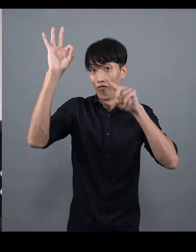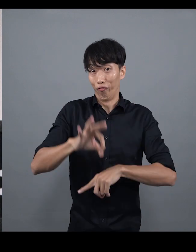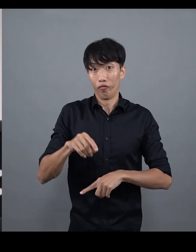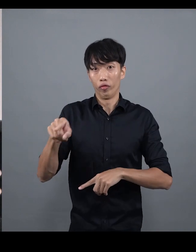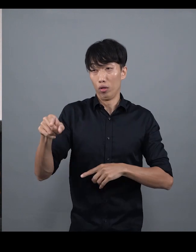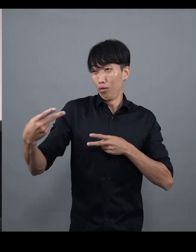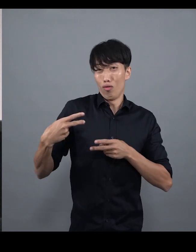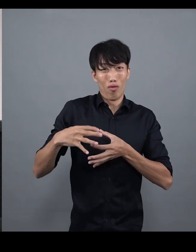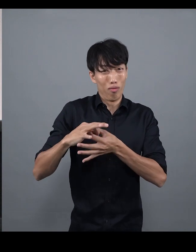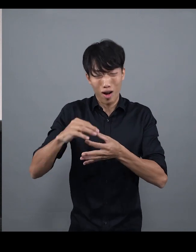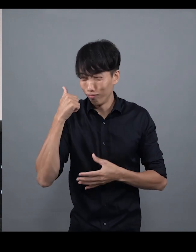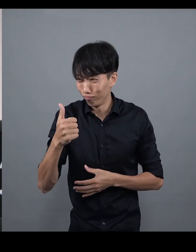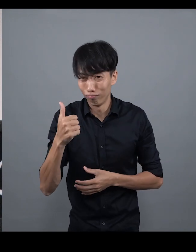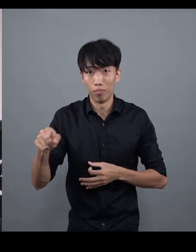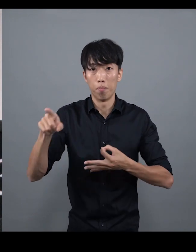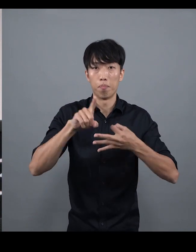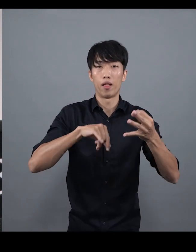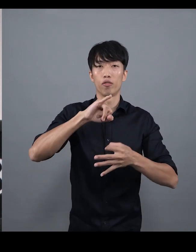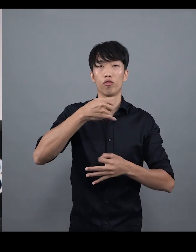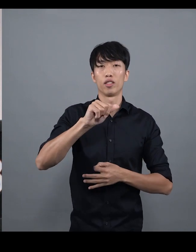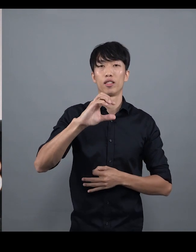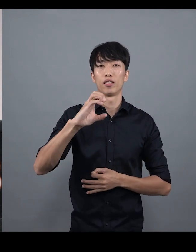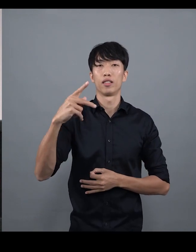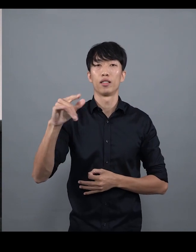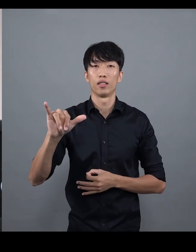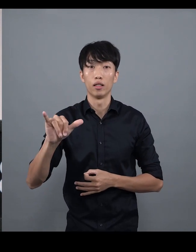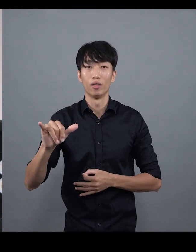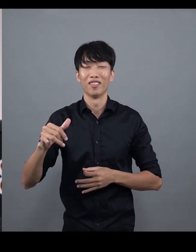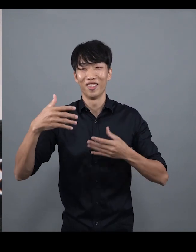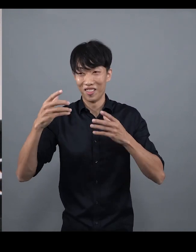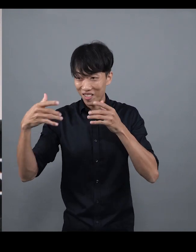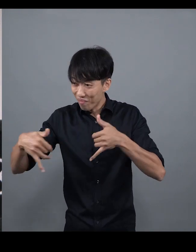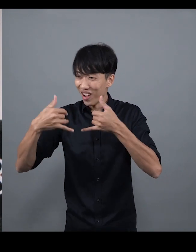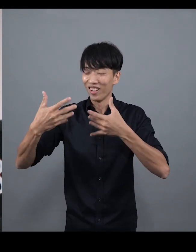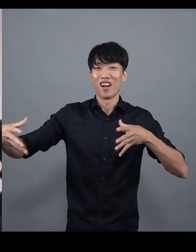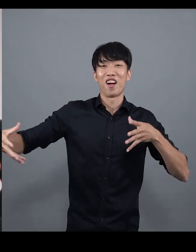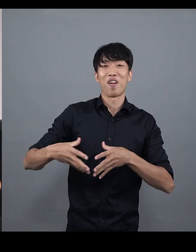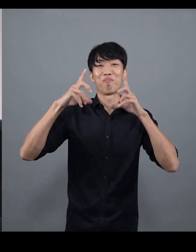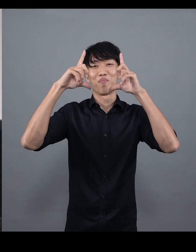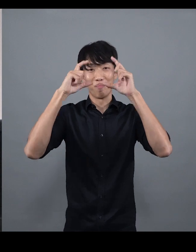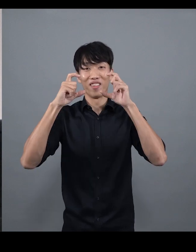We were pretty close back then His name is Jacky We took a picture together